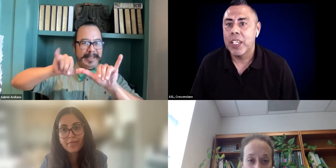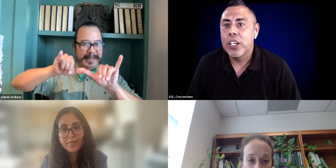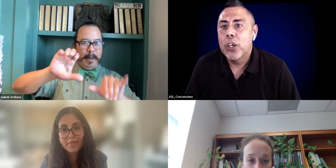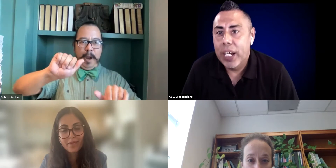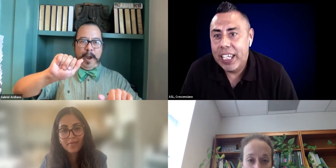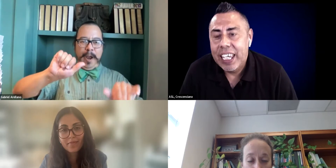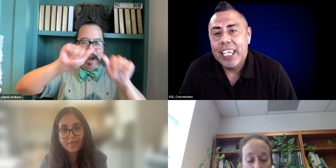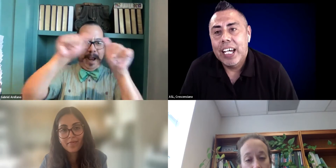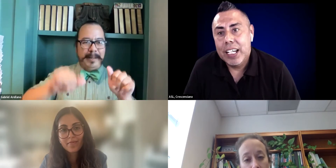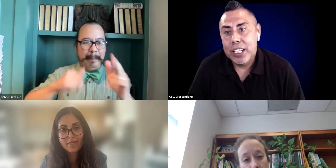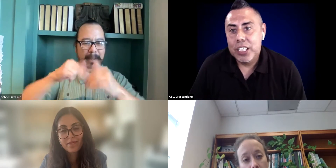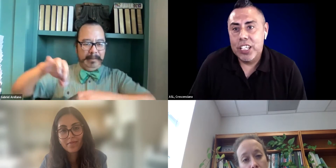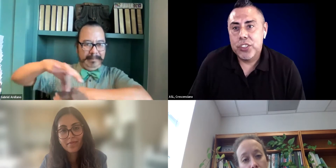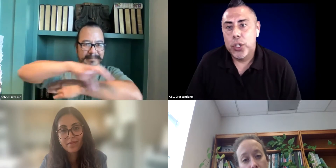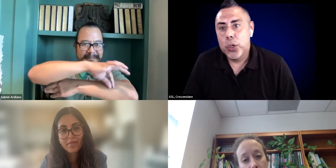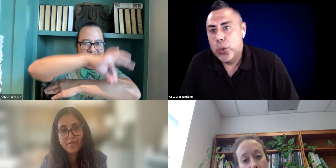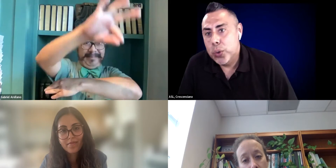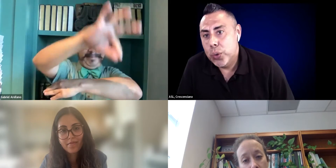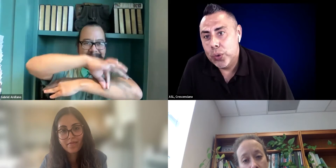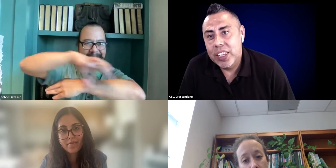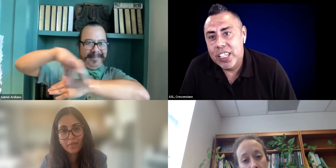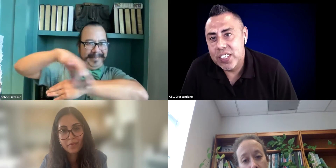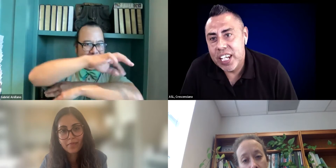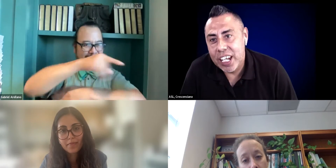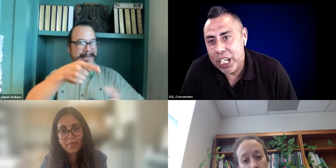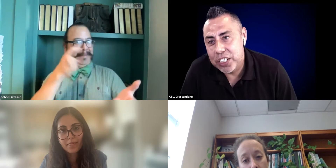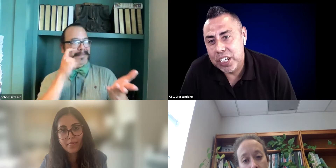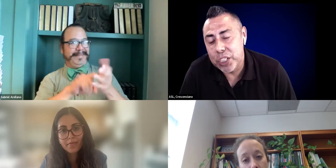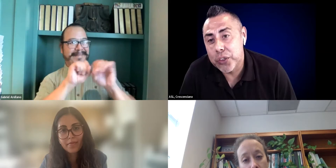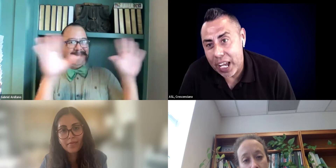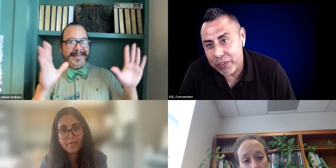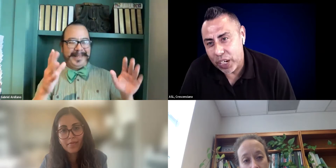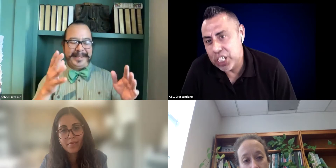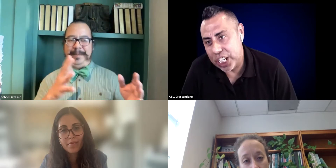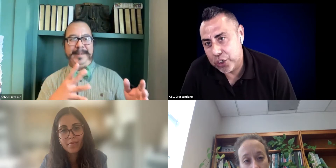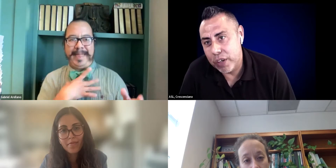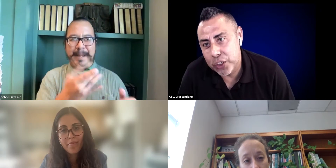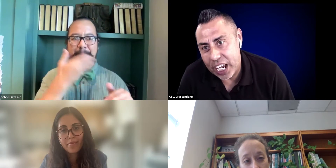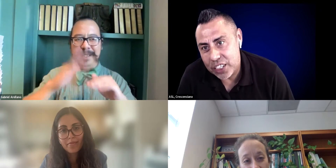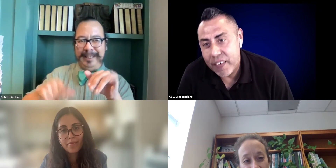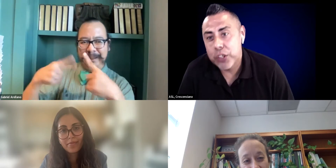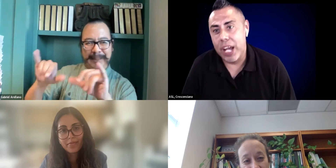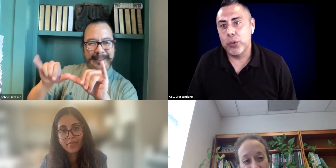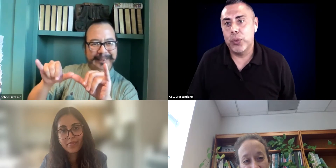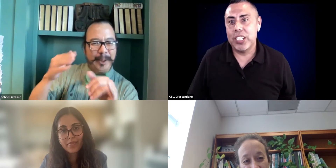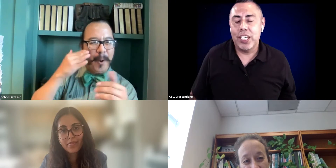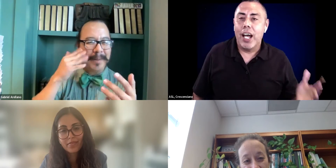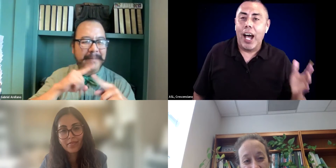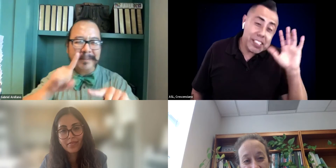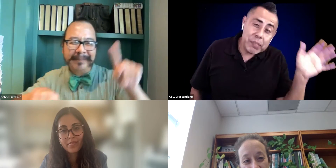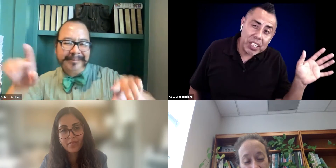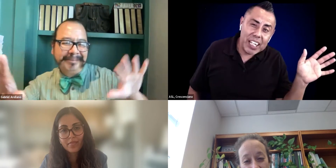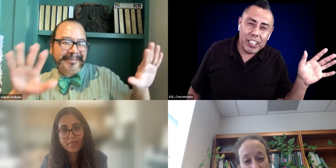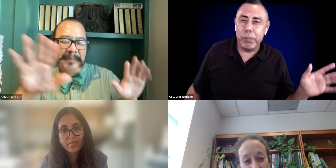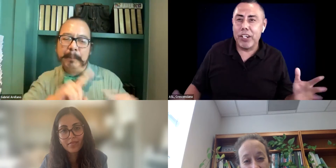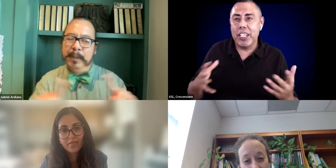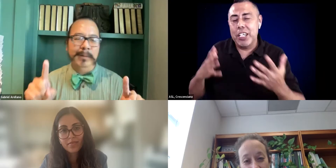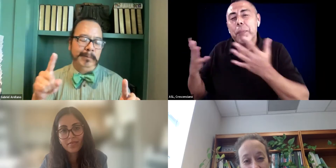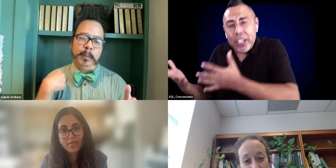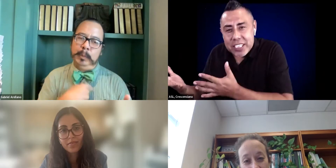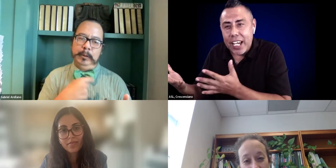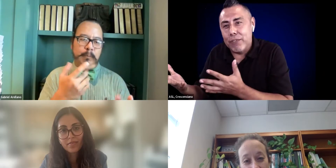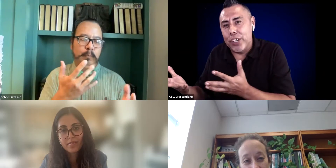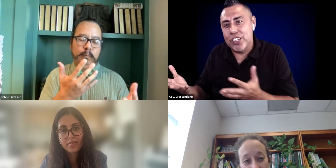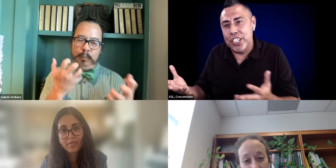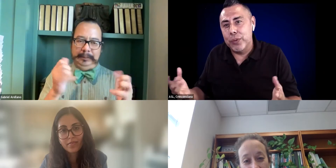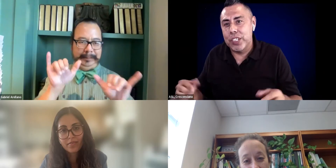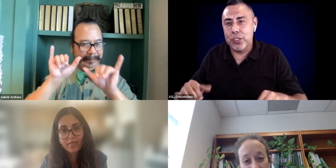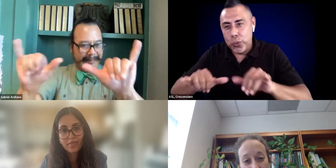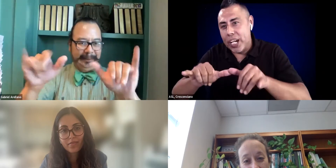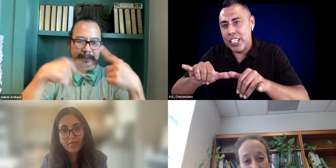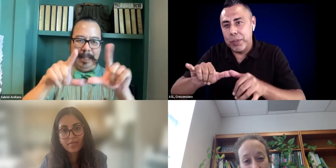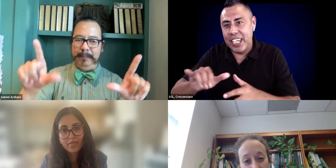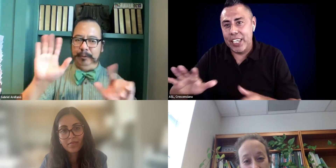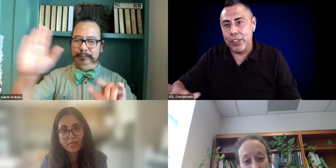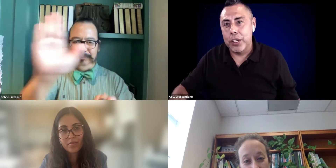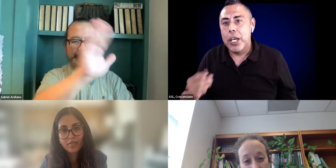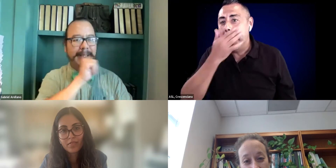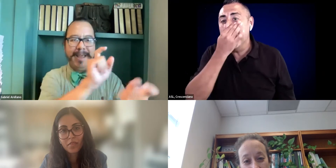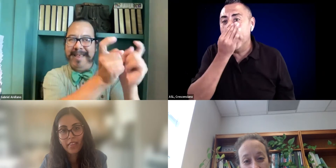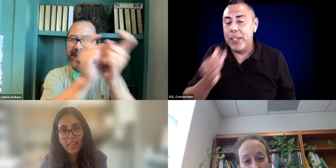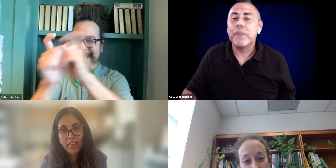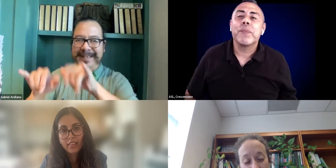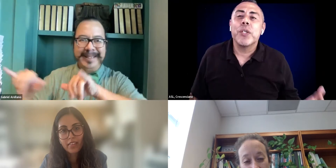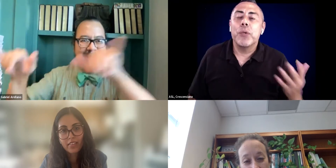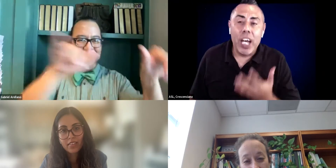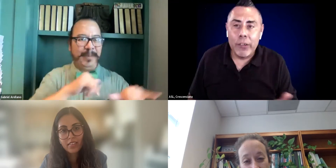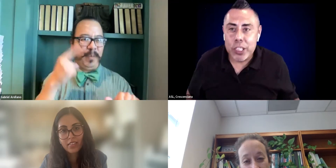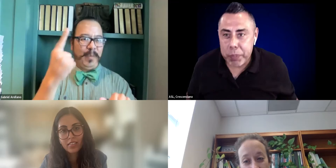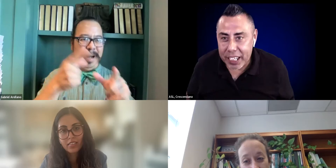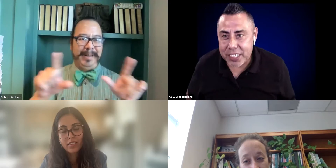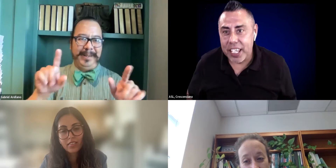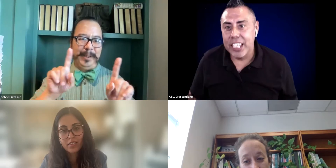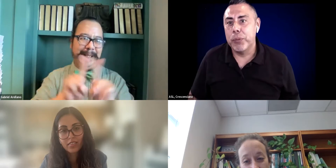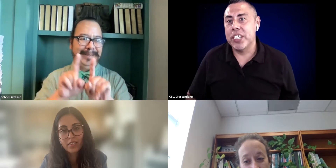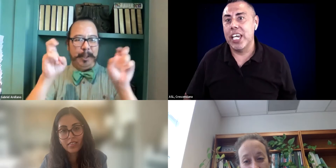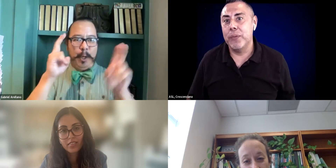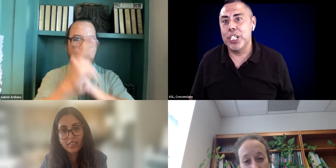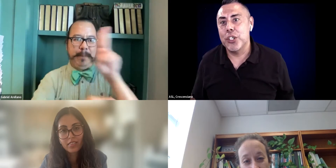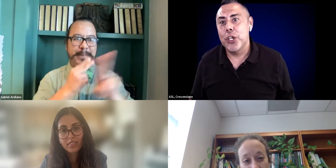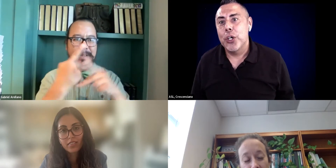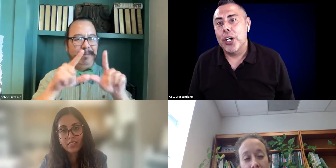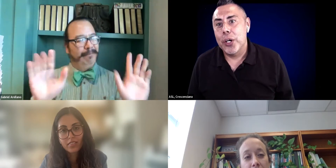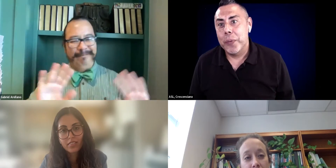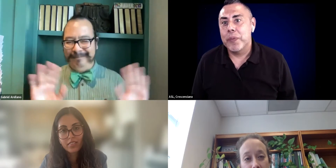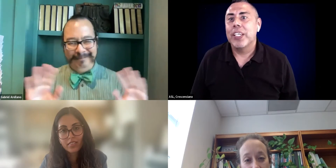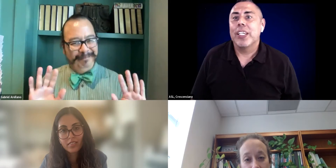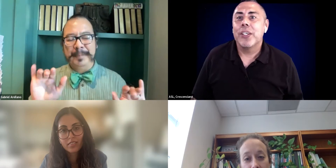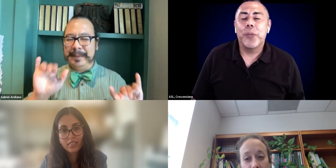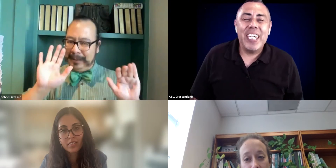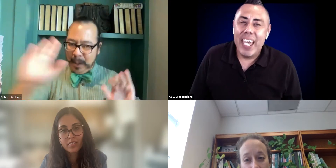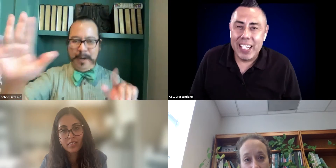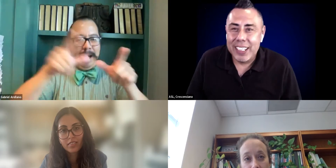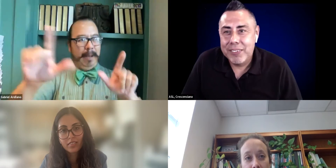ASL, Crescenciano: right? Uh? And so this is an animation of a draft right, a gesture of a draft which I seem to like a little better than the American Science for engineer, which is two wise coming together either way. We've got to respect the science from each language. Uh, we can't